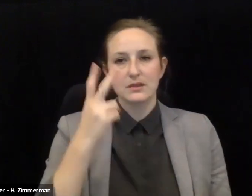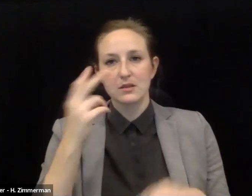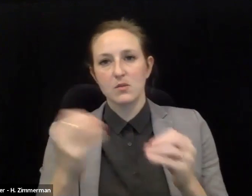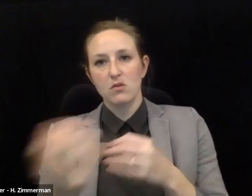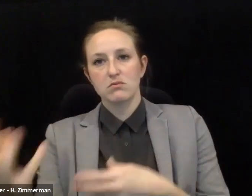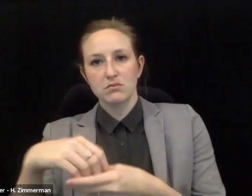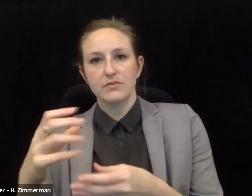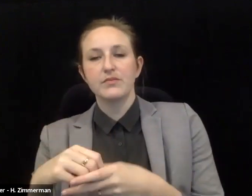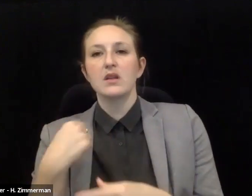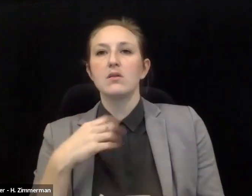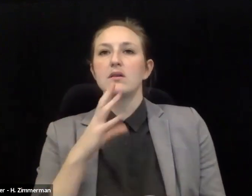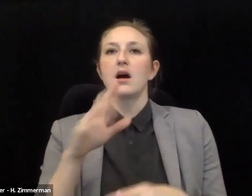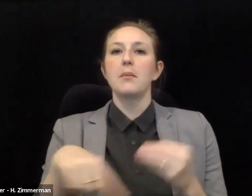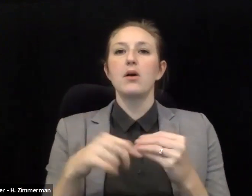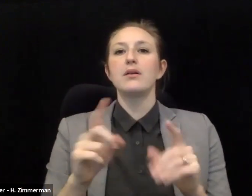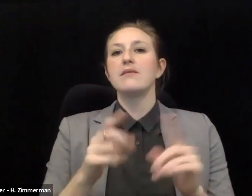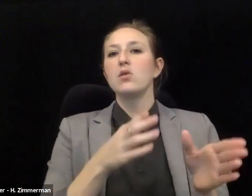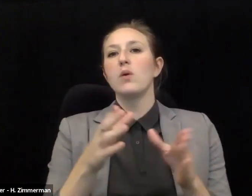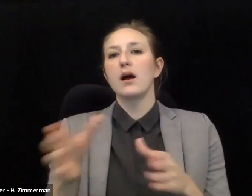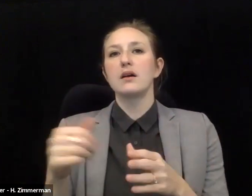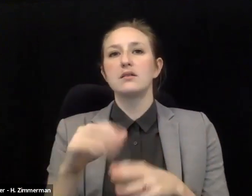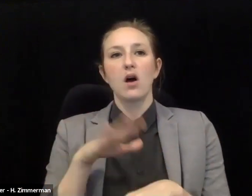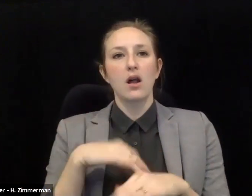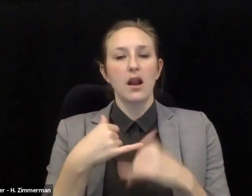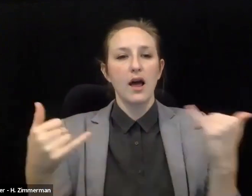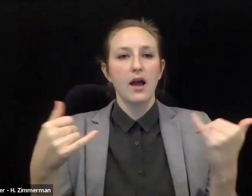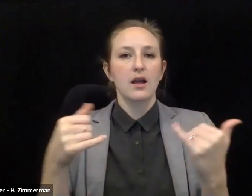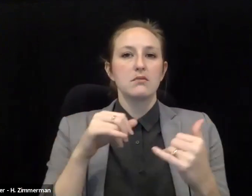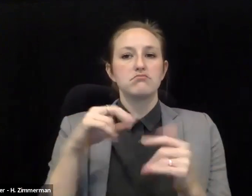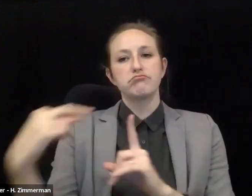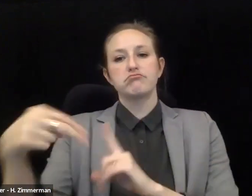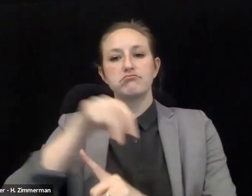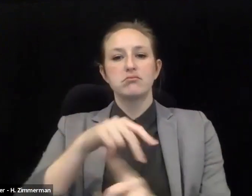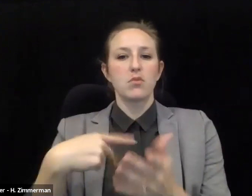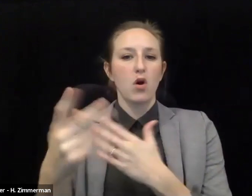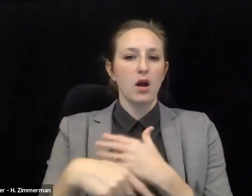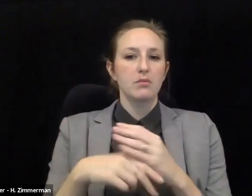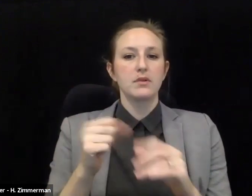different ways that virtual aspects of programs could help to foster long term engagement between